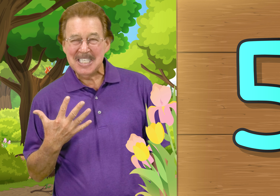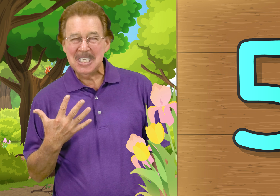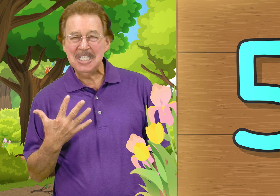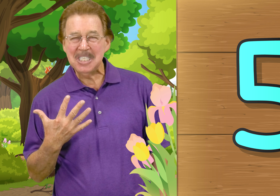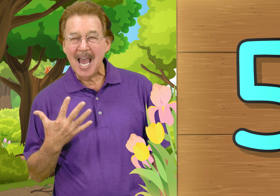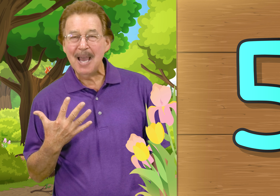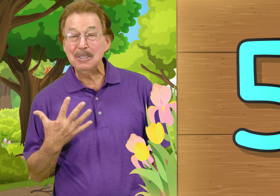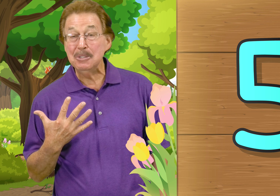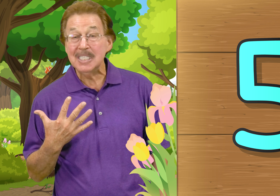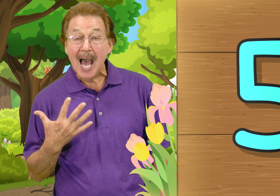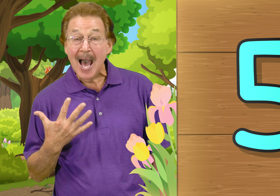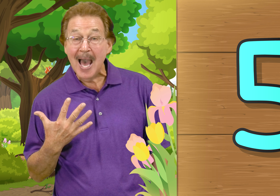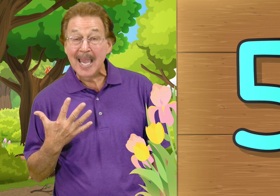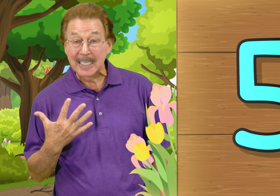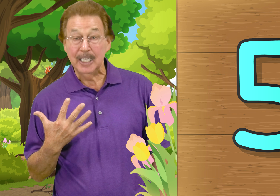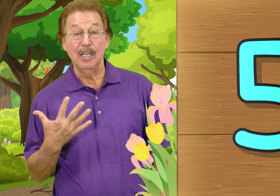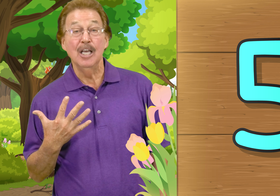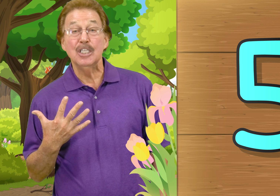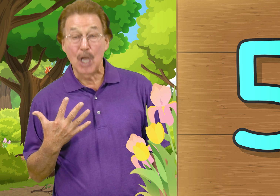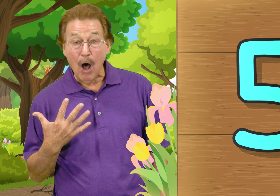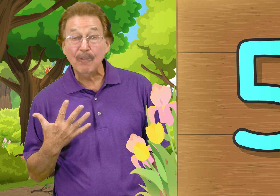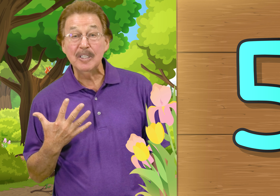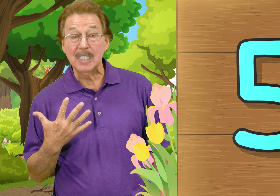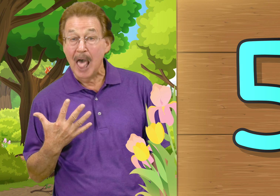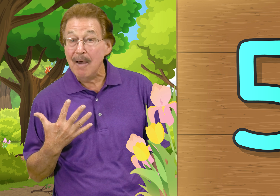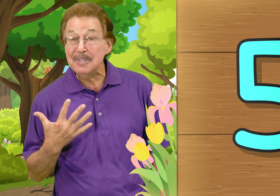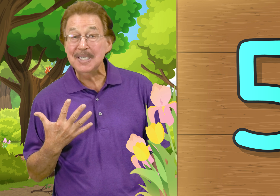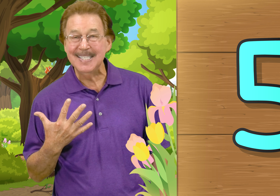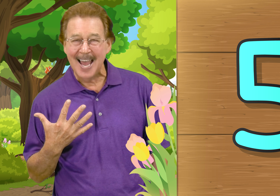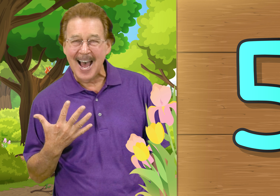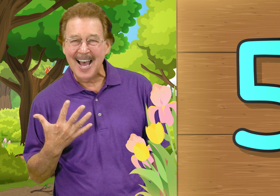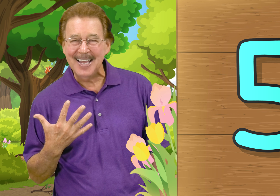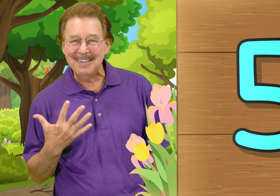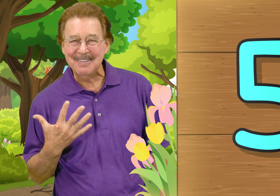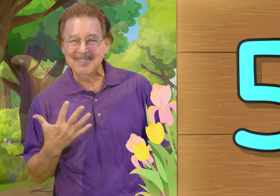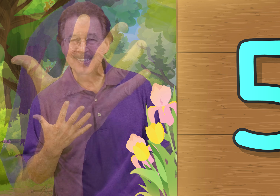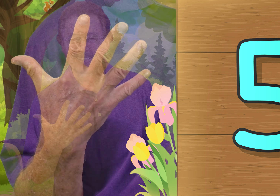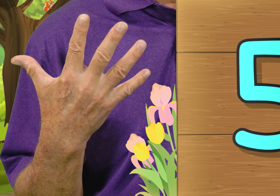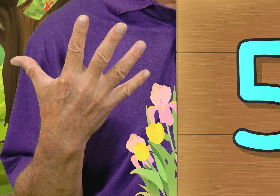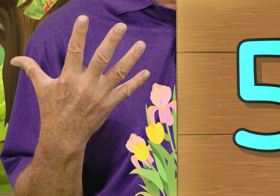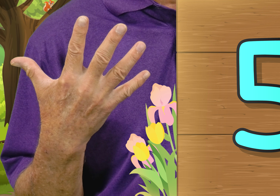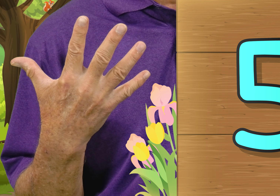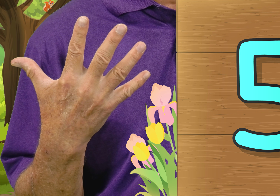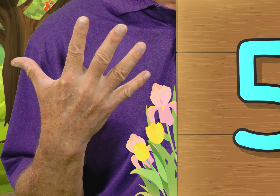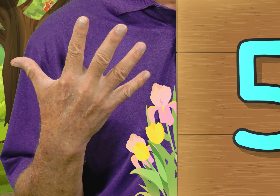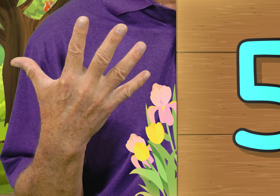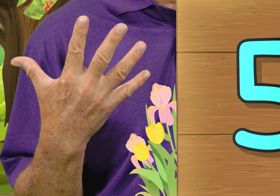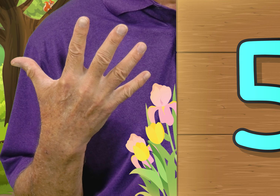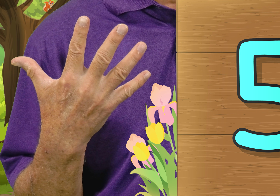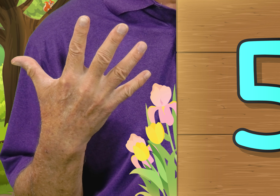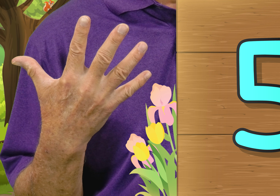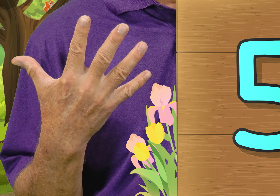This is how you sign it Dolphins love to dive This is how you sign it